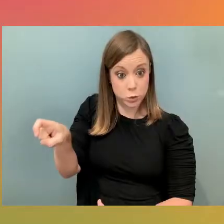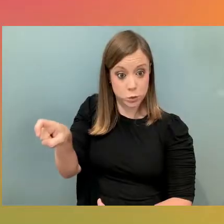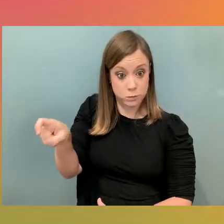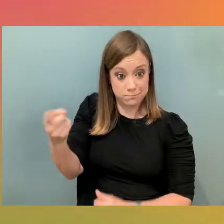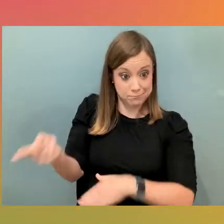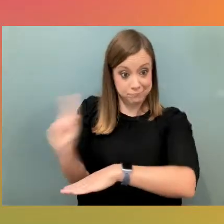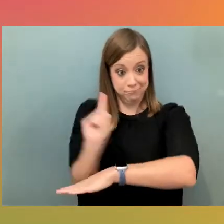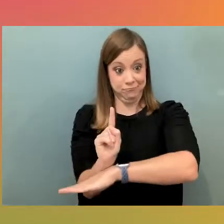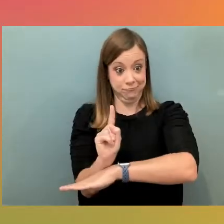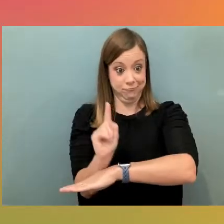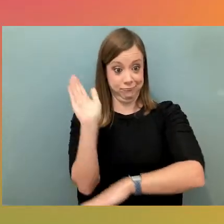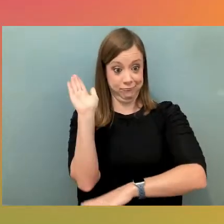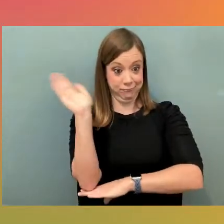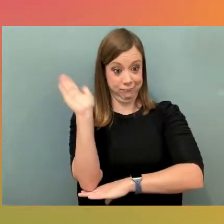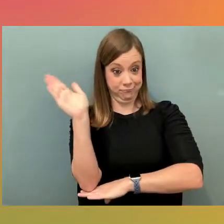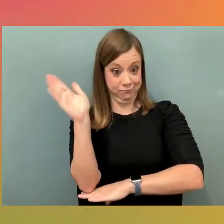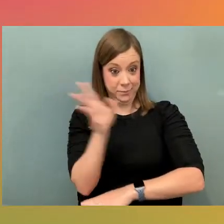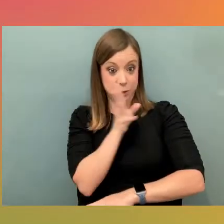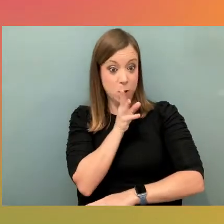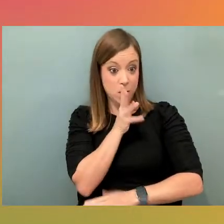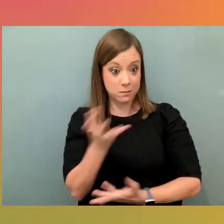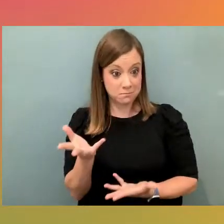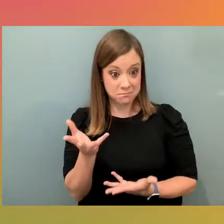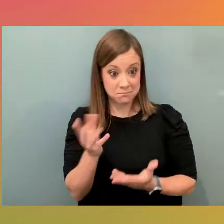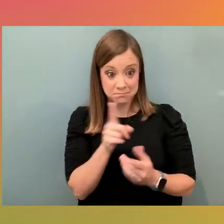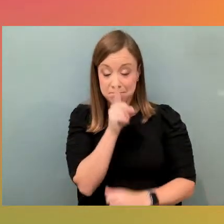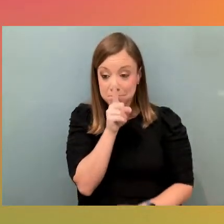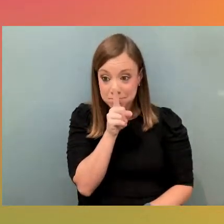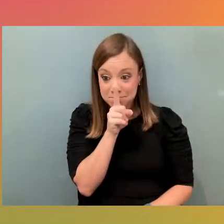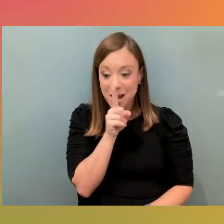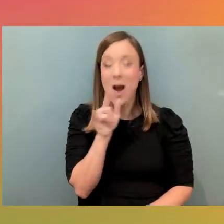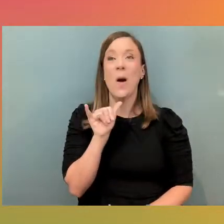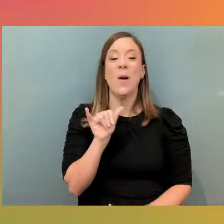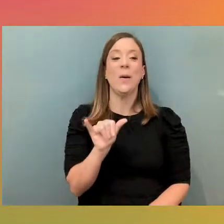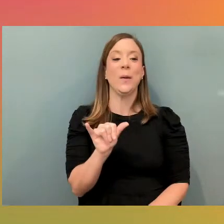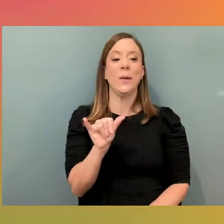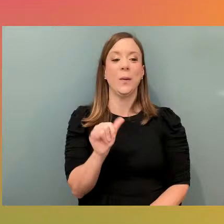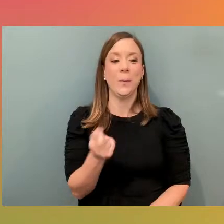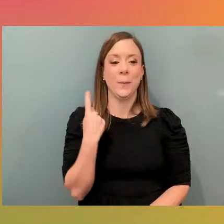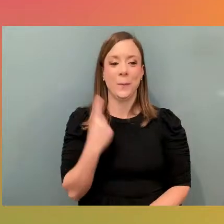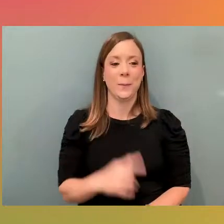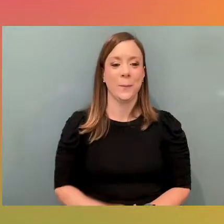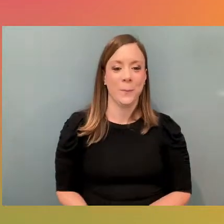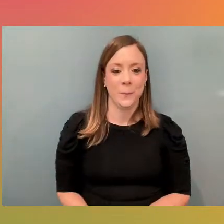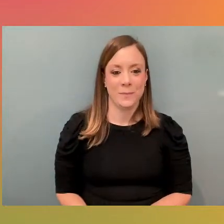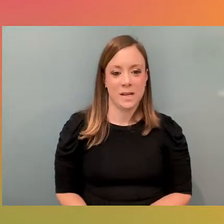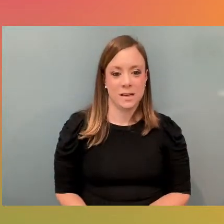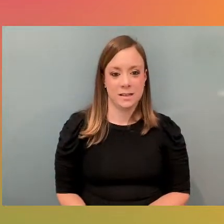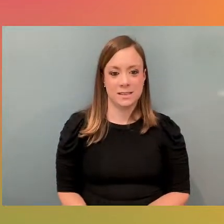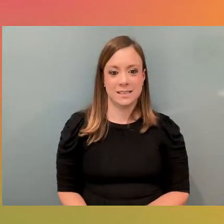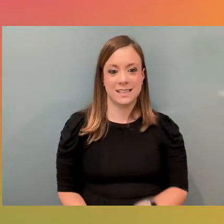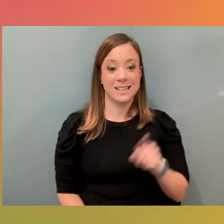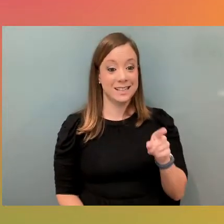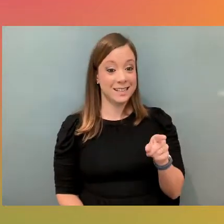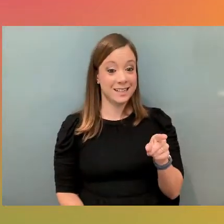THEY WERE SUPPOSED TO TALK. DID ANYONE TELL THEM THEY